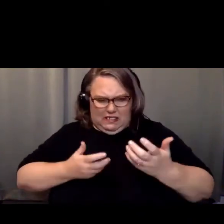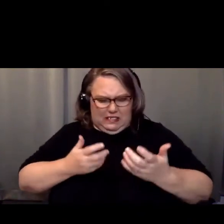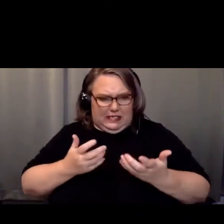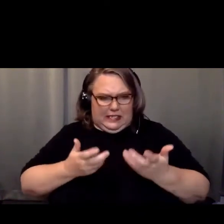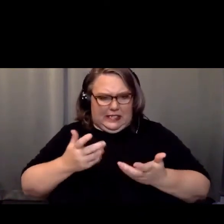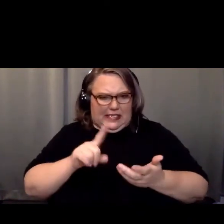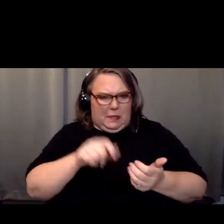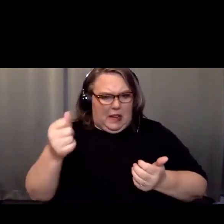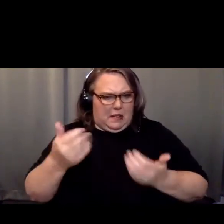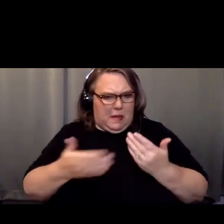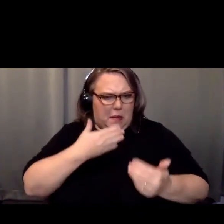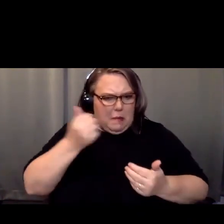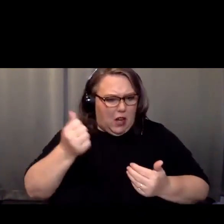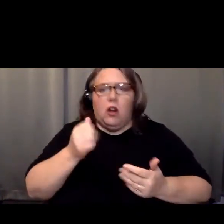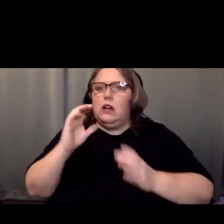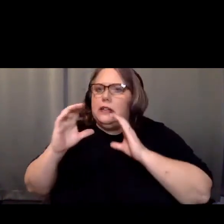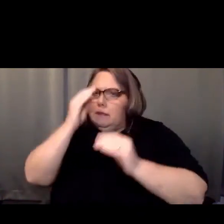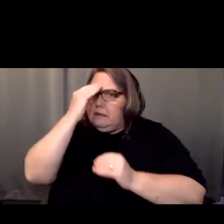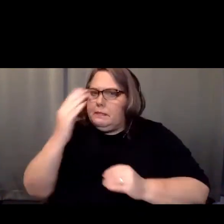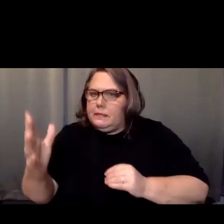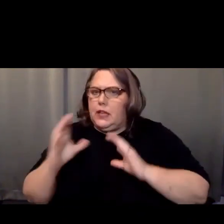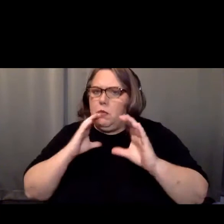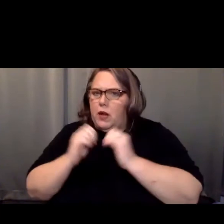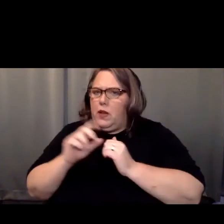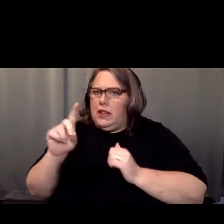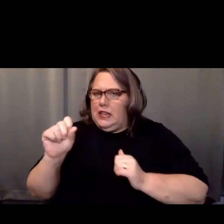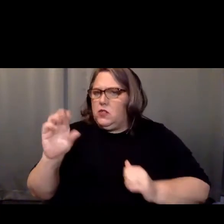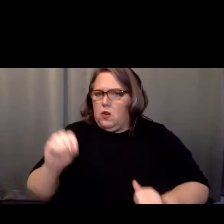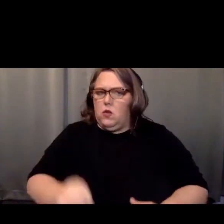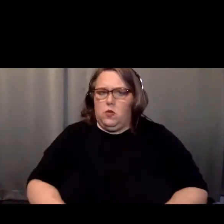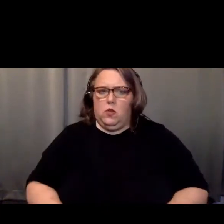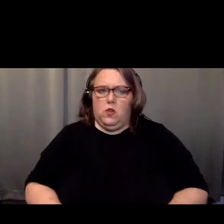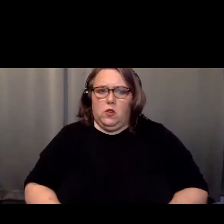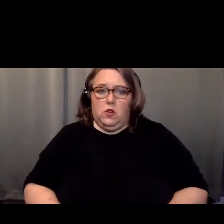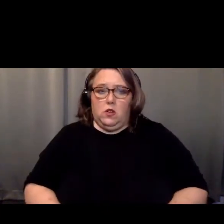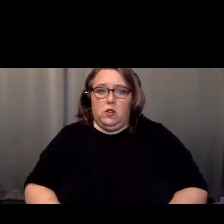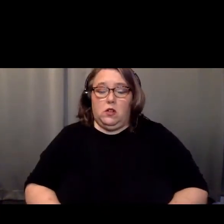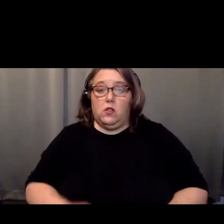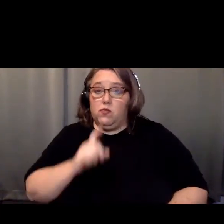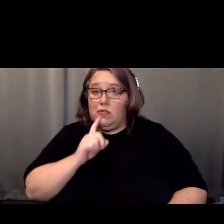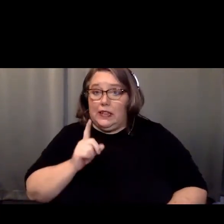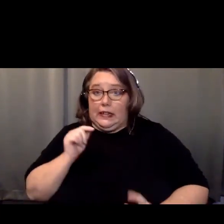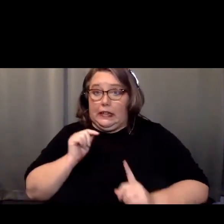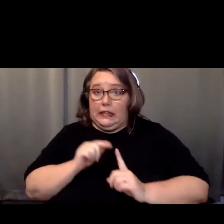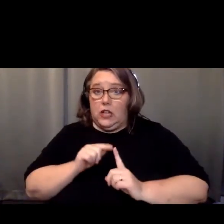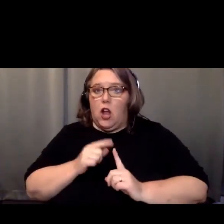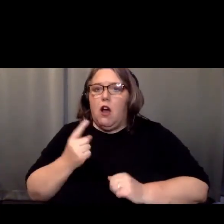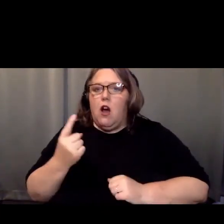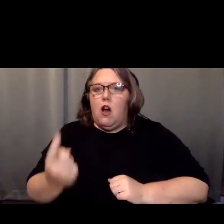that may be better, so yeah, and then the last thing is always communicate by email